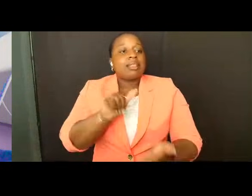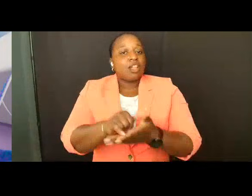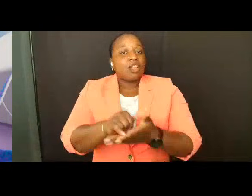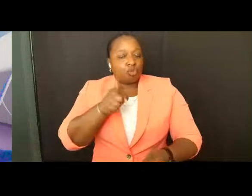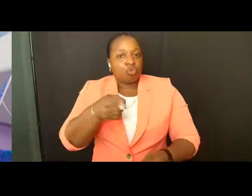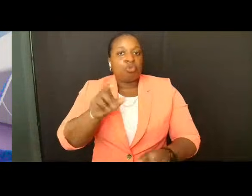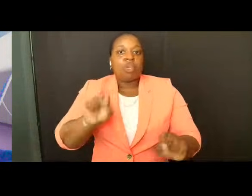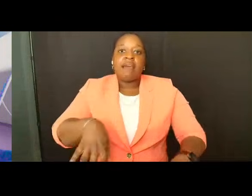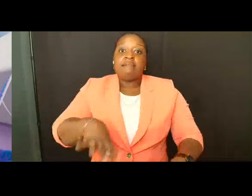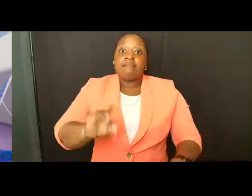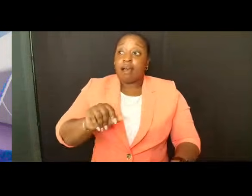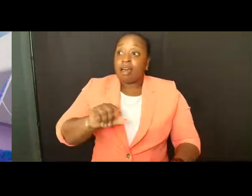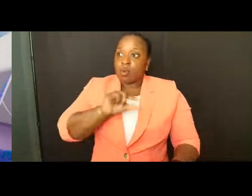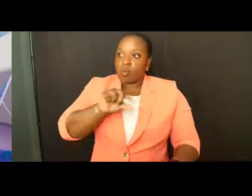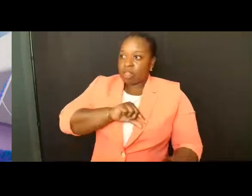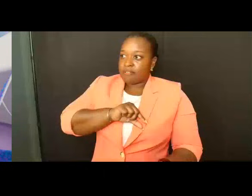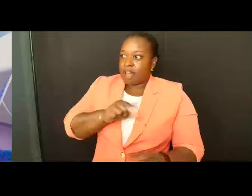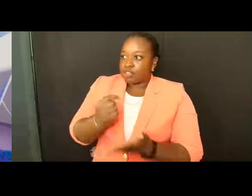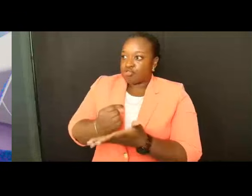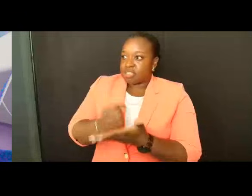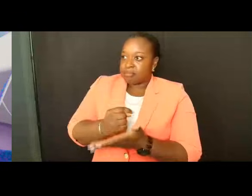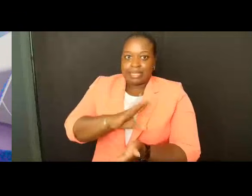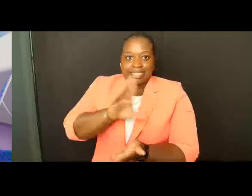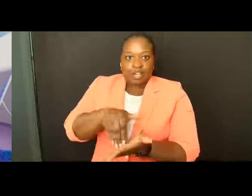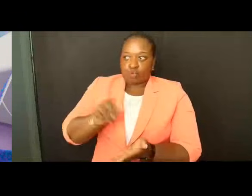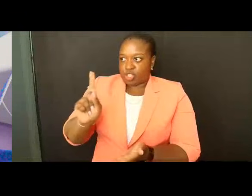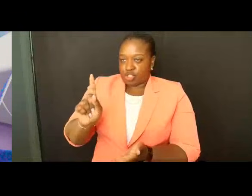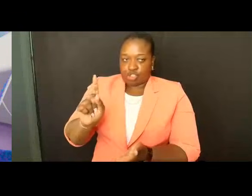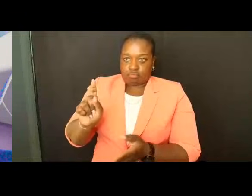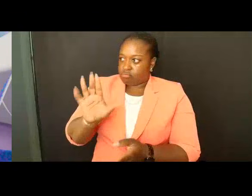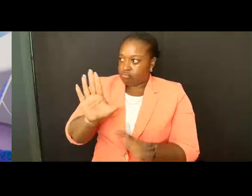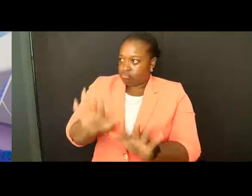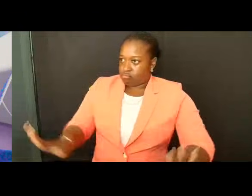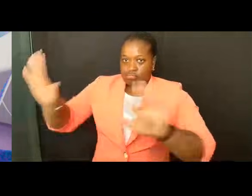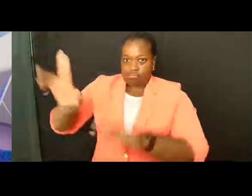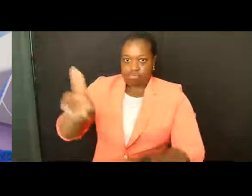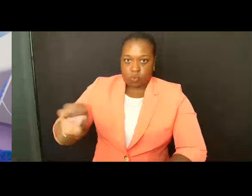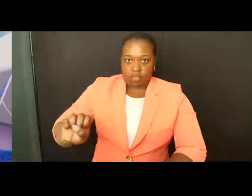qualified treatment centers are for their particular product to approve therapies,